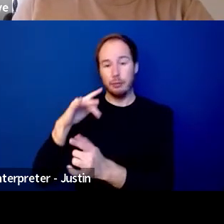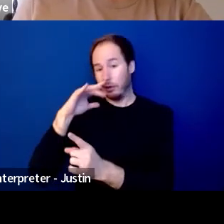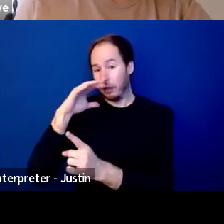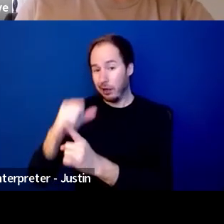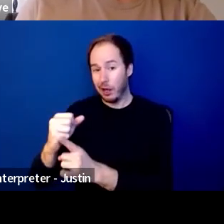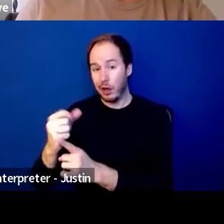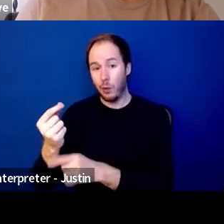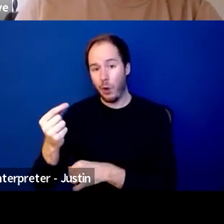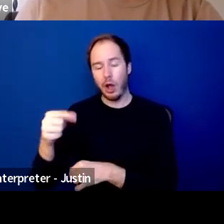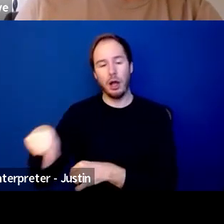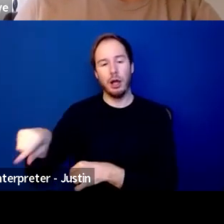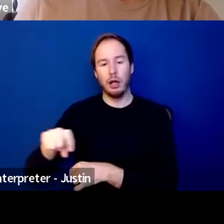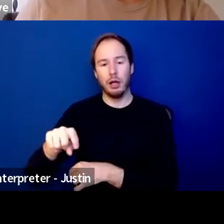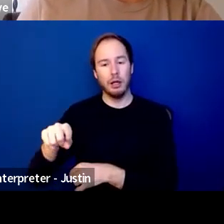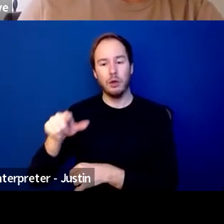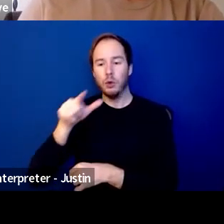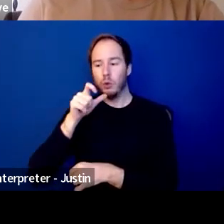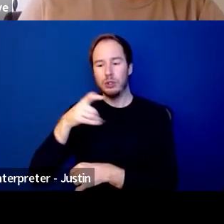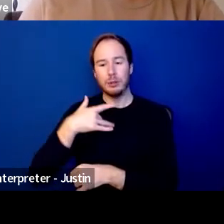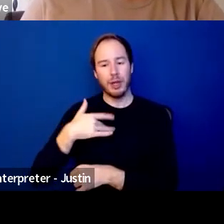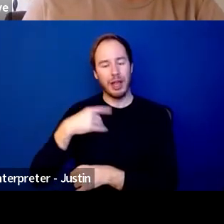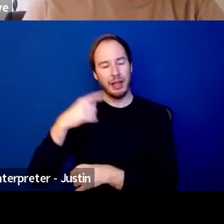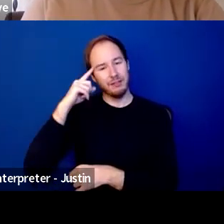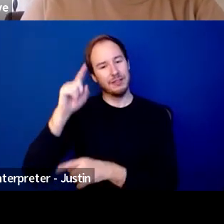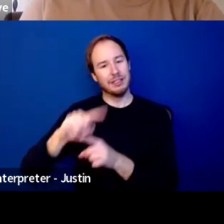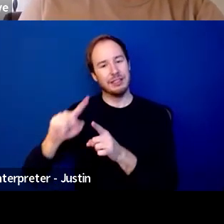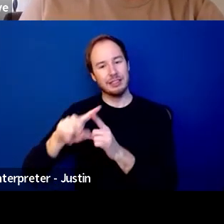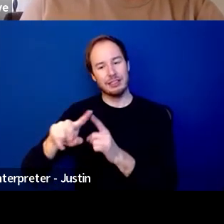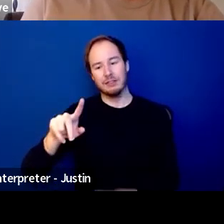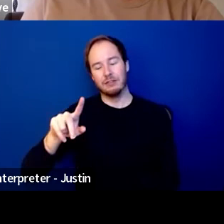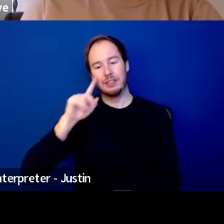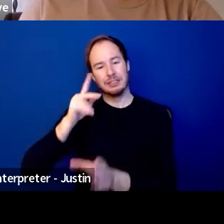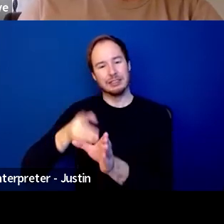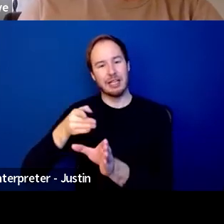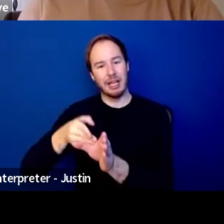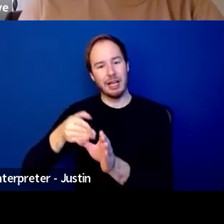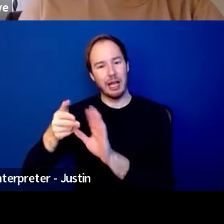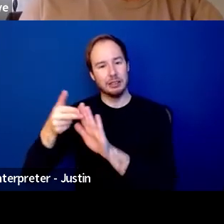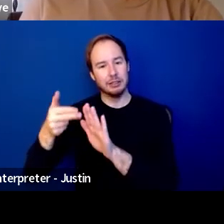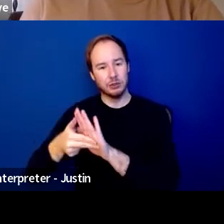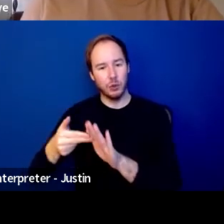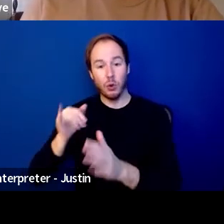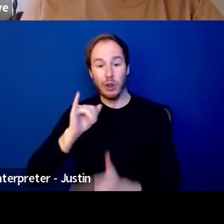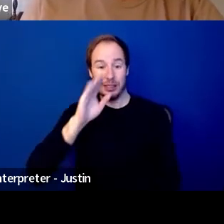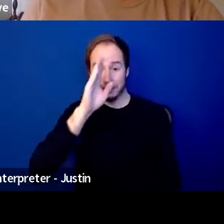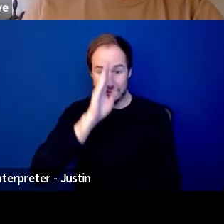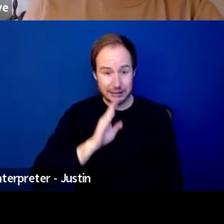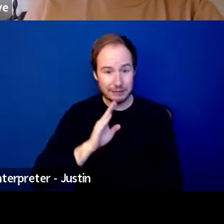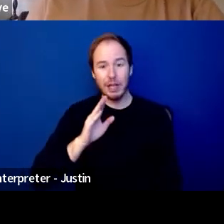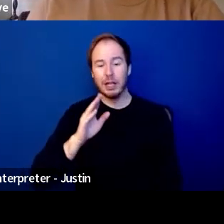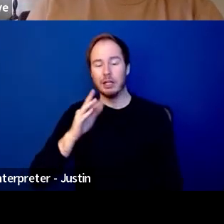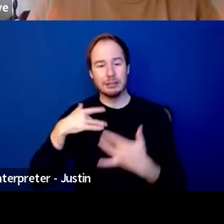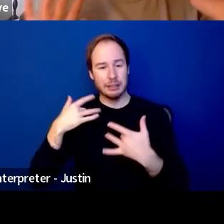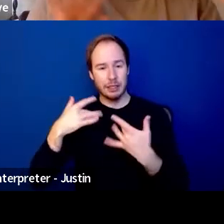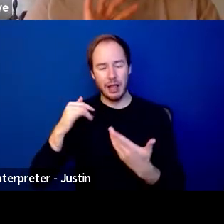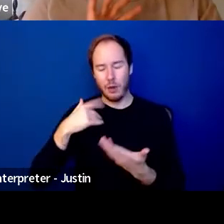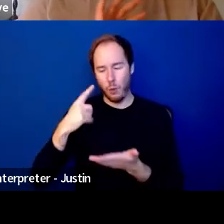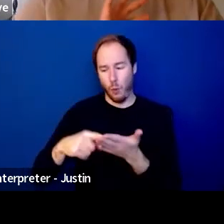with psychotic disorders like schizophrenia and Schizoaffective disorder. That's just my own perception of what I saw